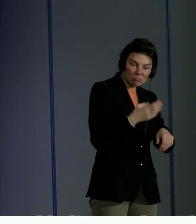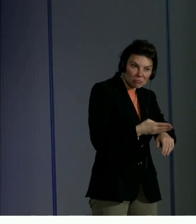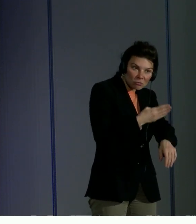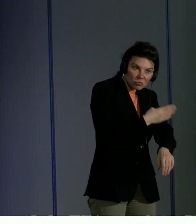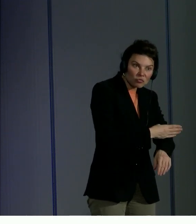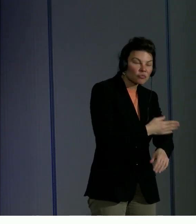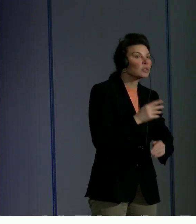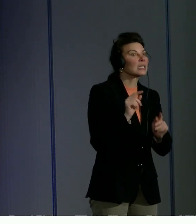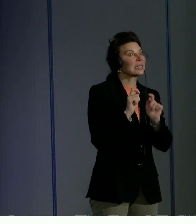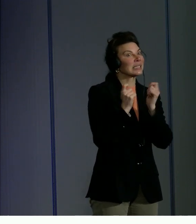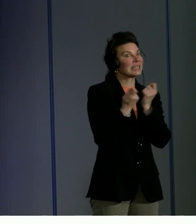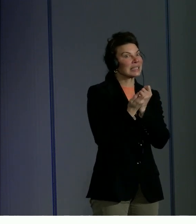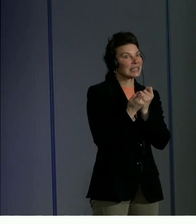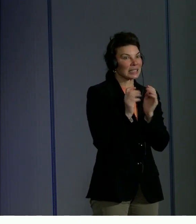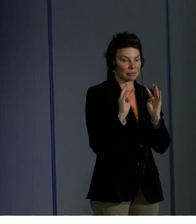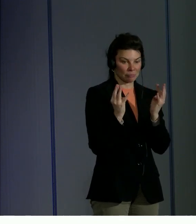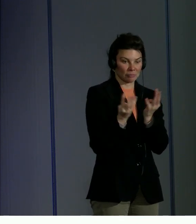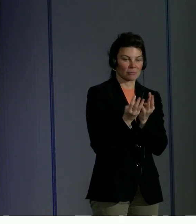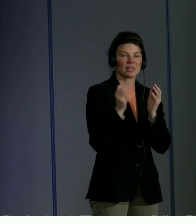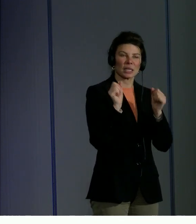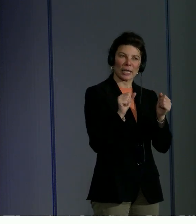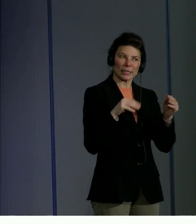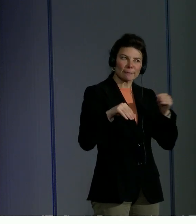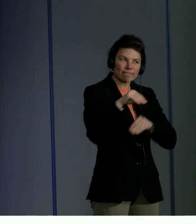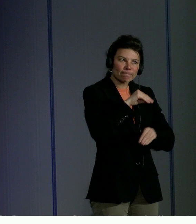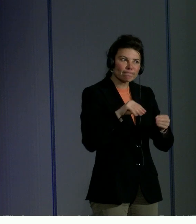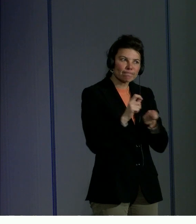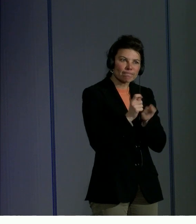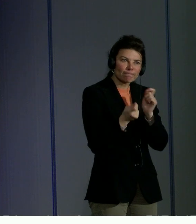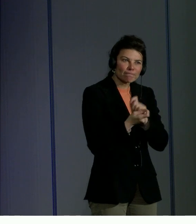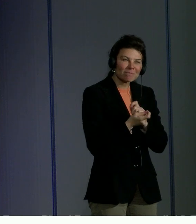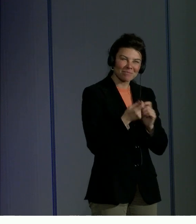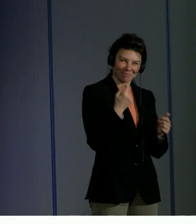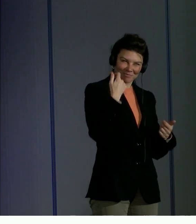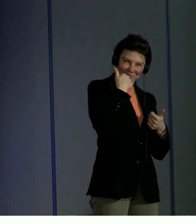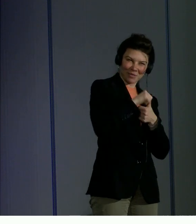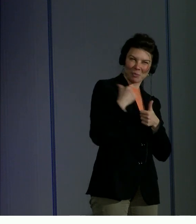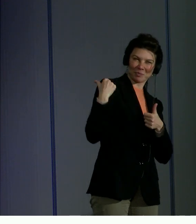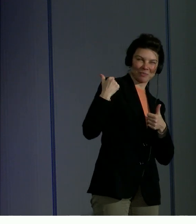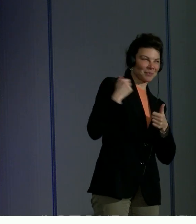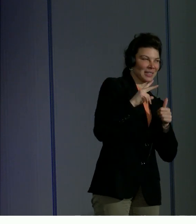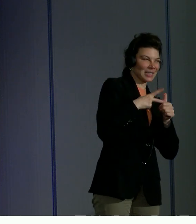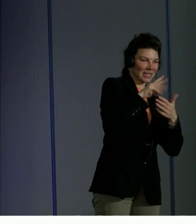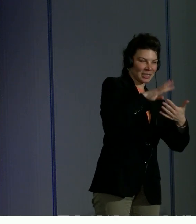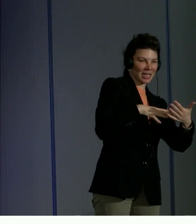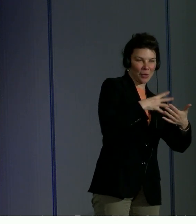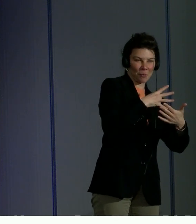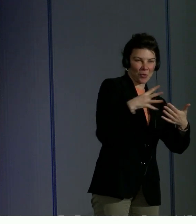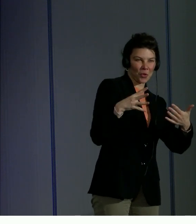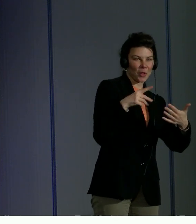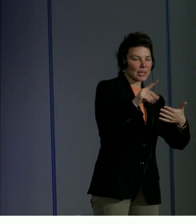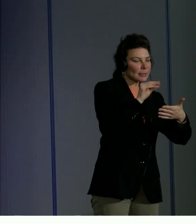reform based on that second table we looked at that sort of embraced more types of individuals?